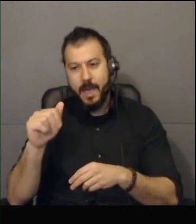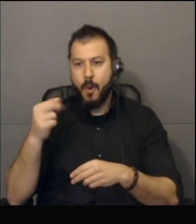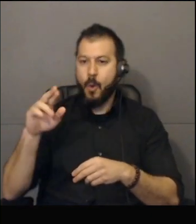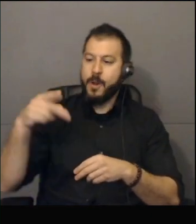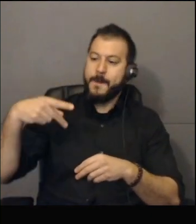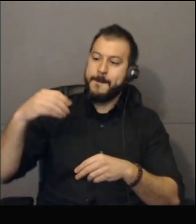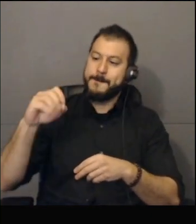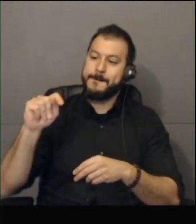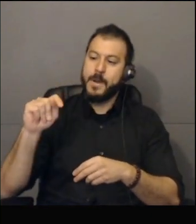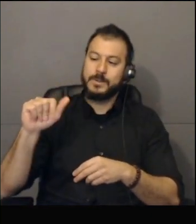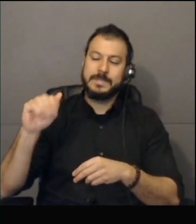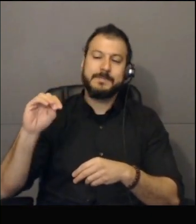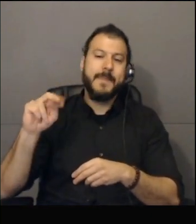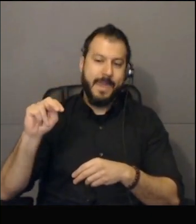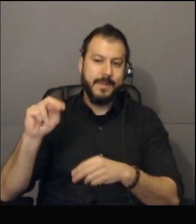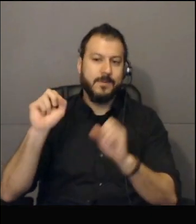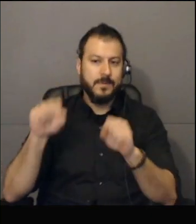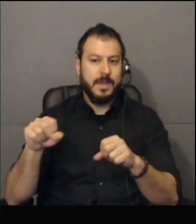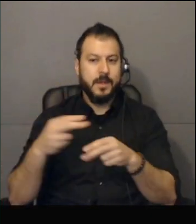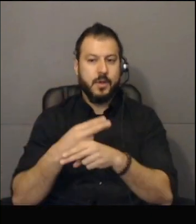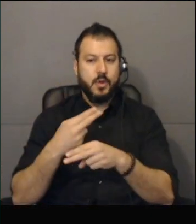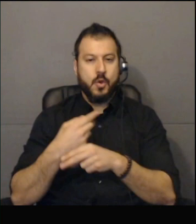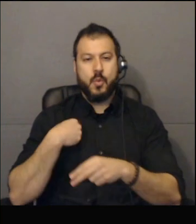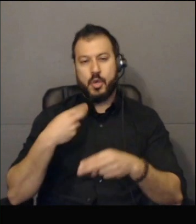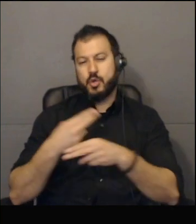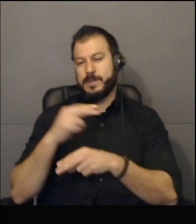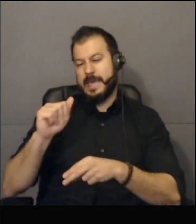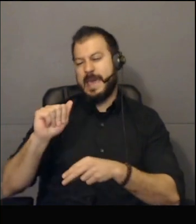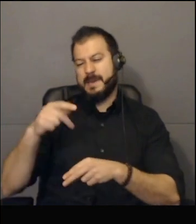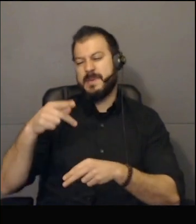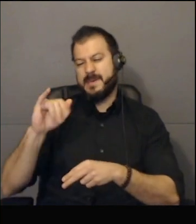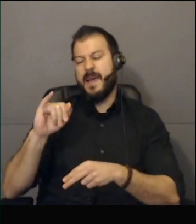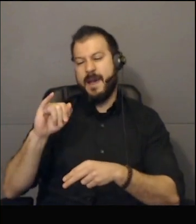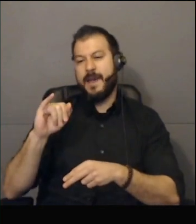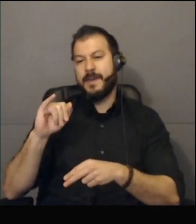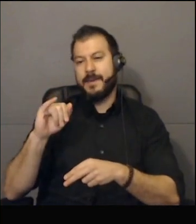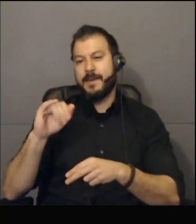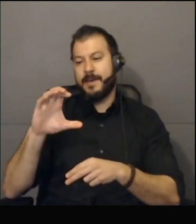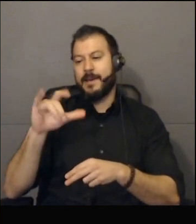we'll use a REST API client to simplify the event creation Ancol.